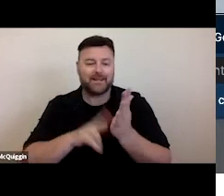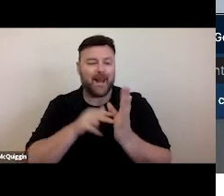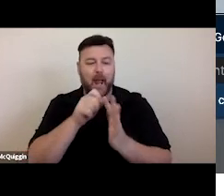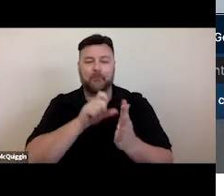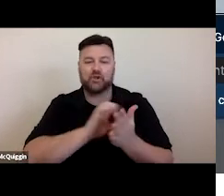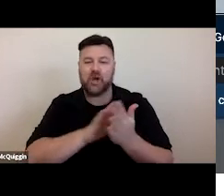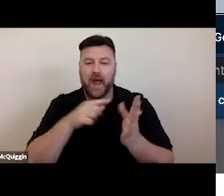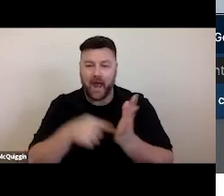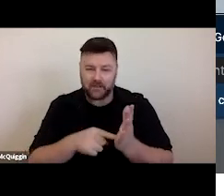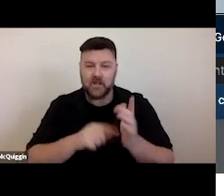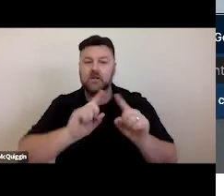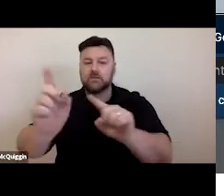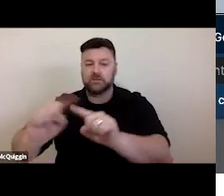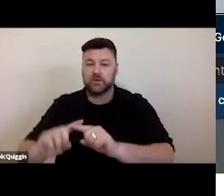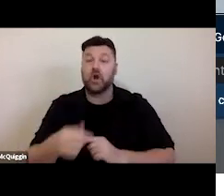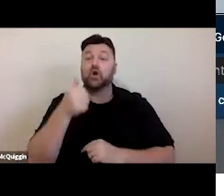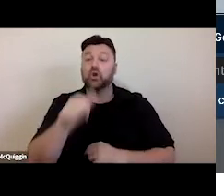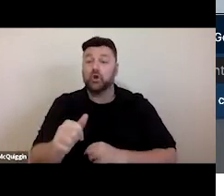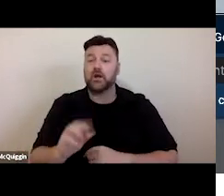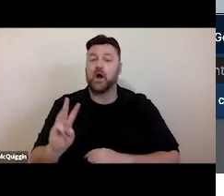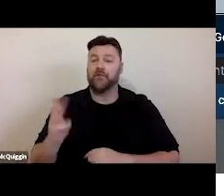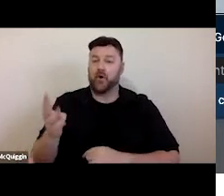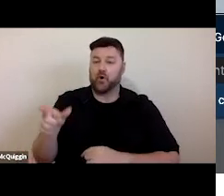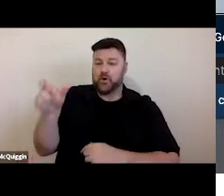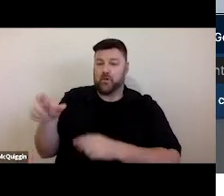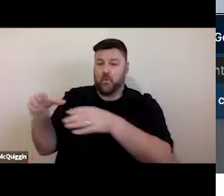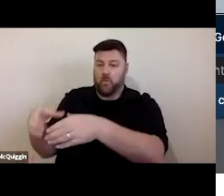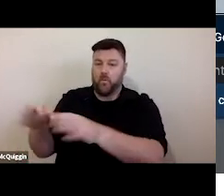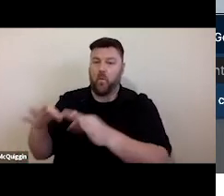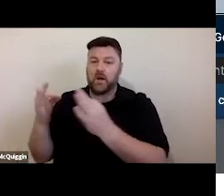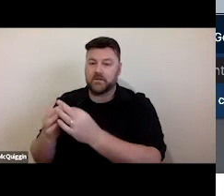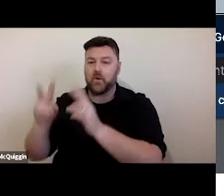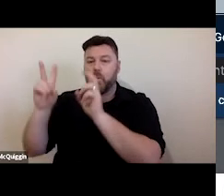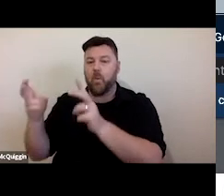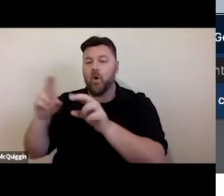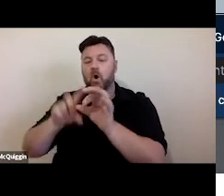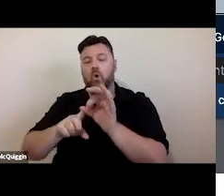in Australia are using a third party partner called Quantium, who